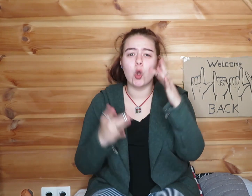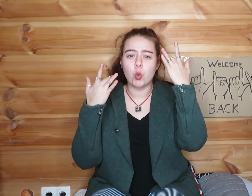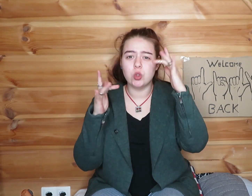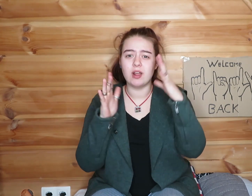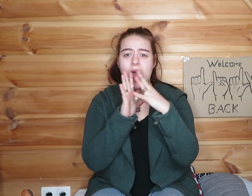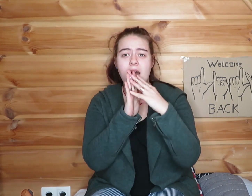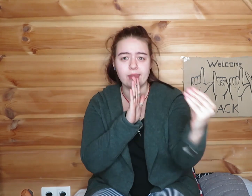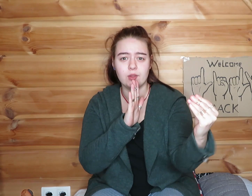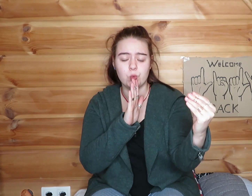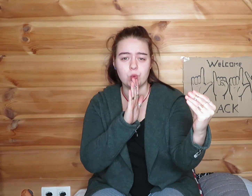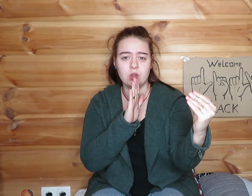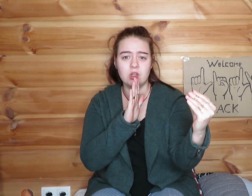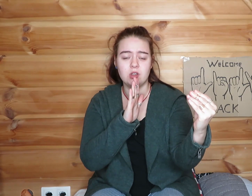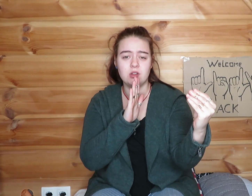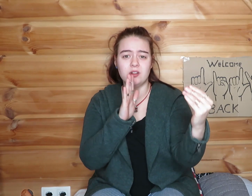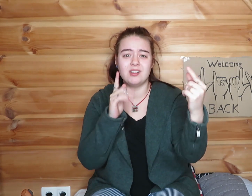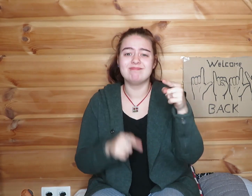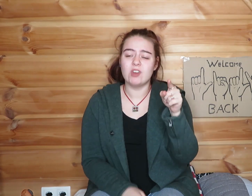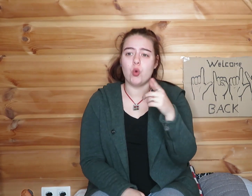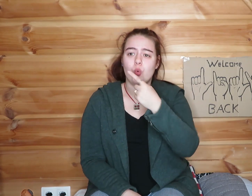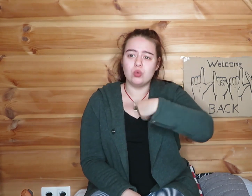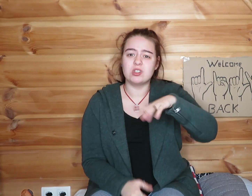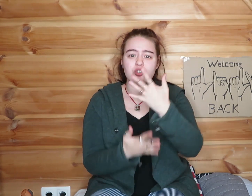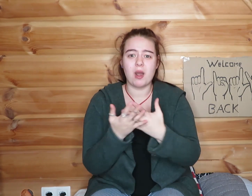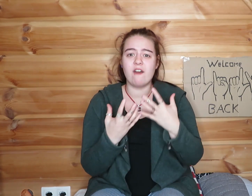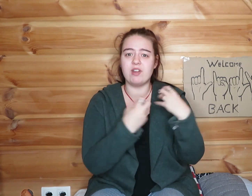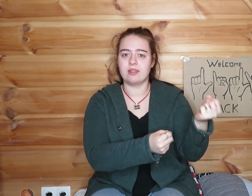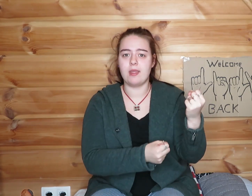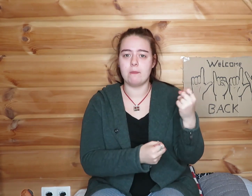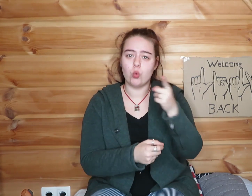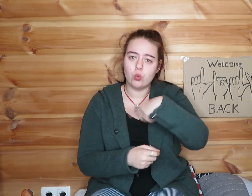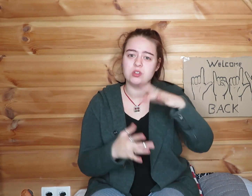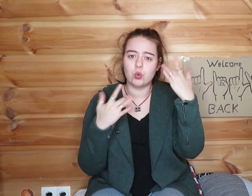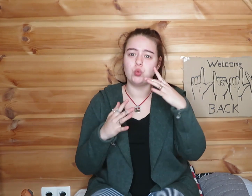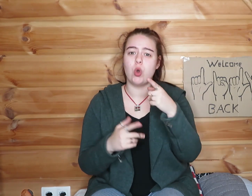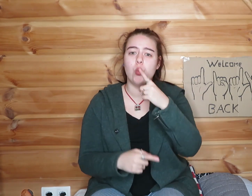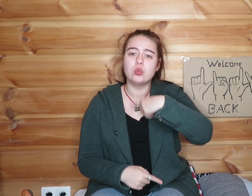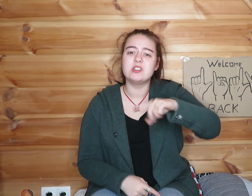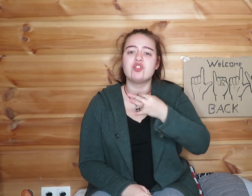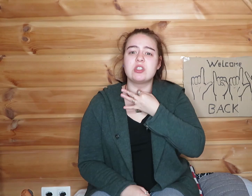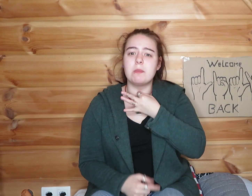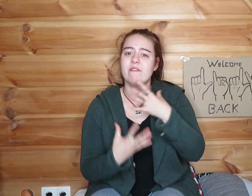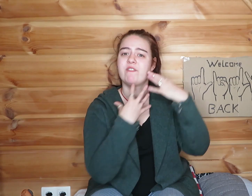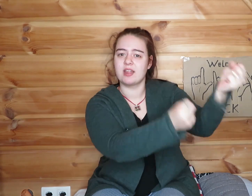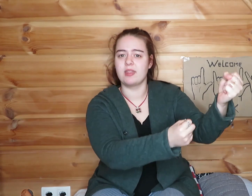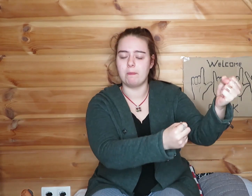That is cultural acquisition. You take away our language, culture and voice.